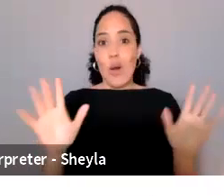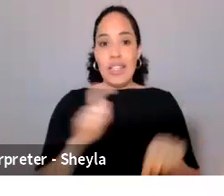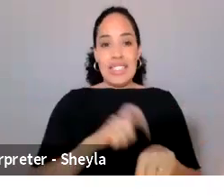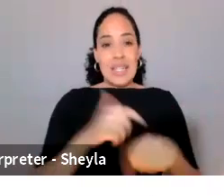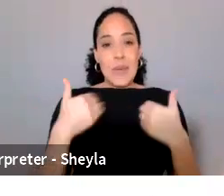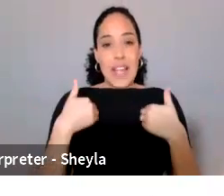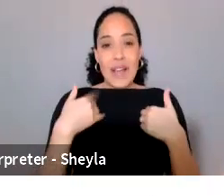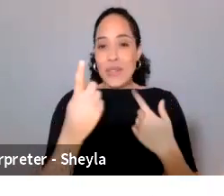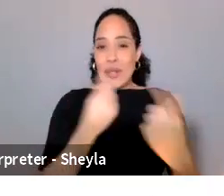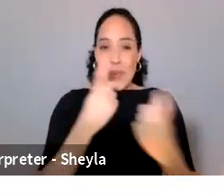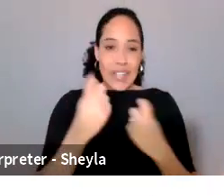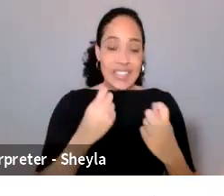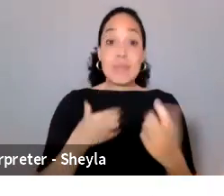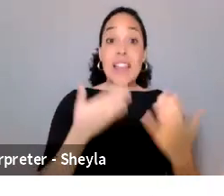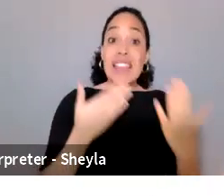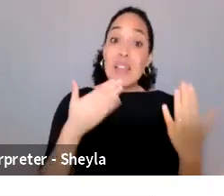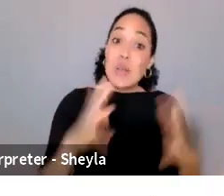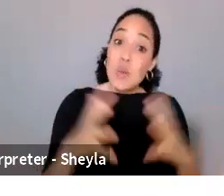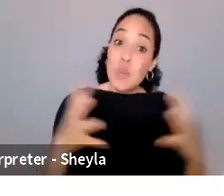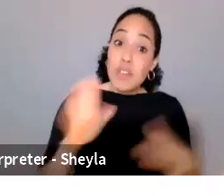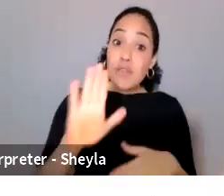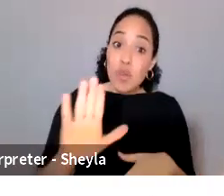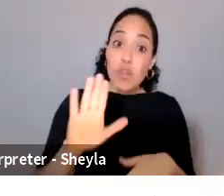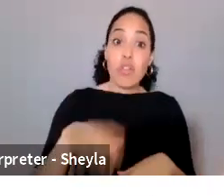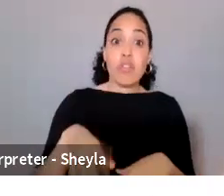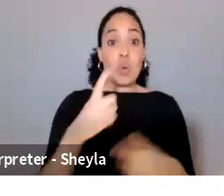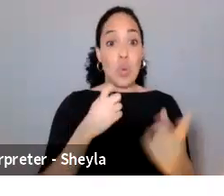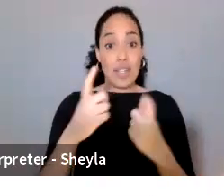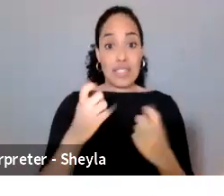so thanks so much for those questions and I'm going to hand it over to Joan